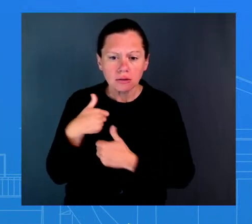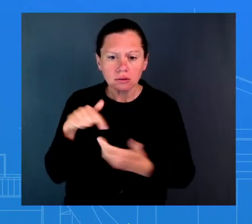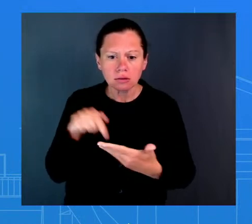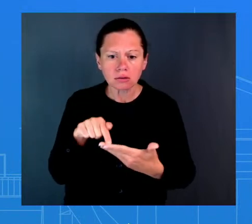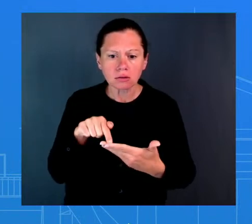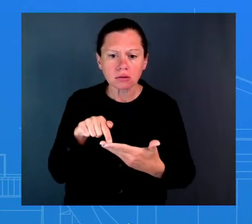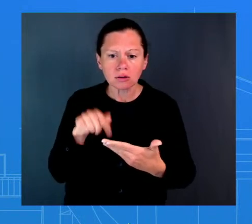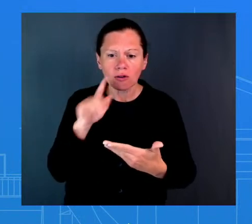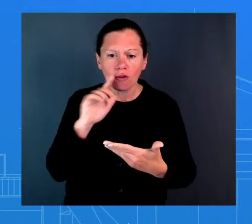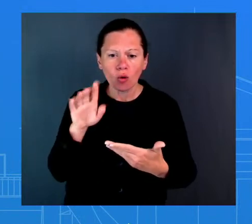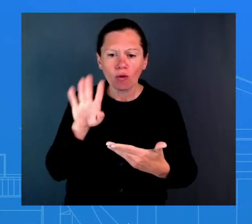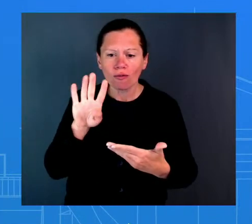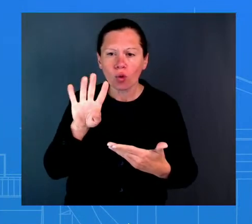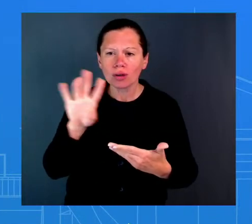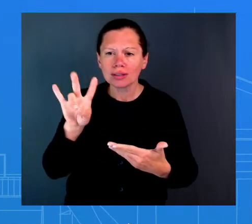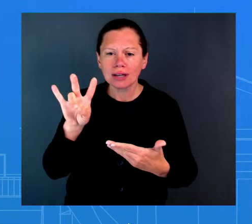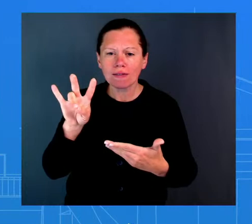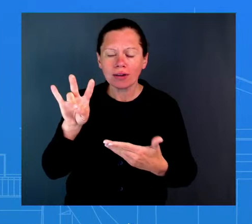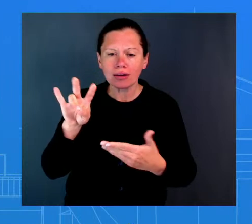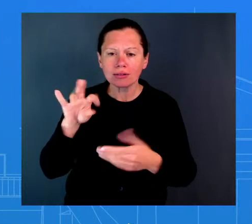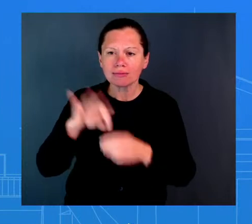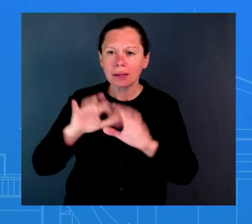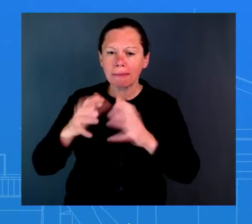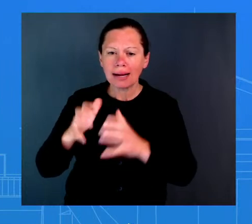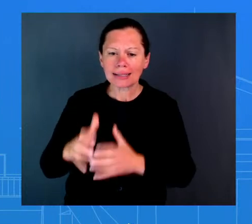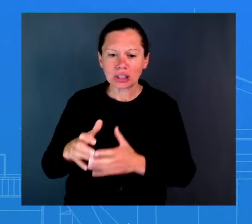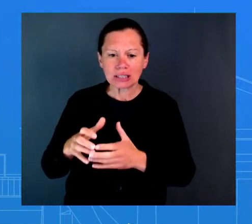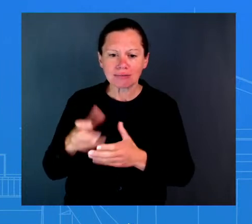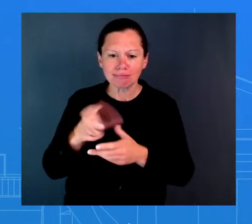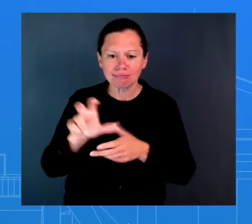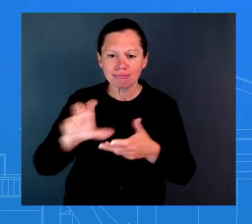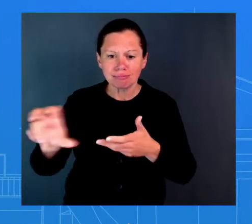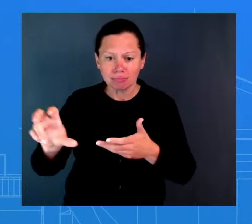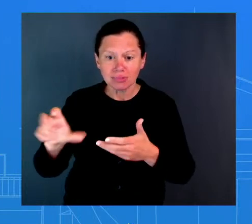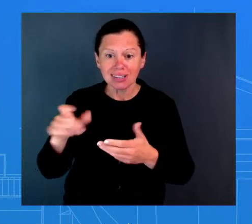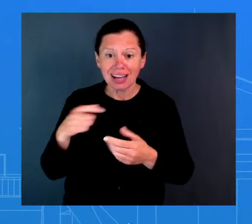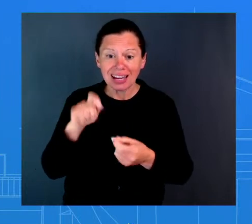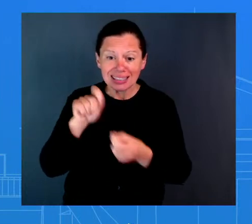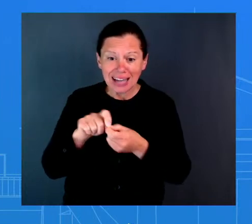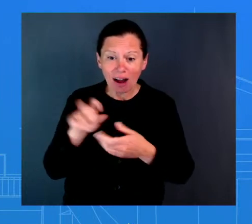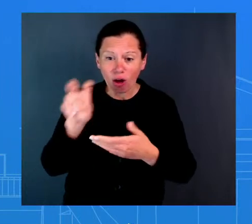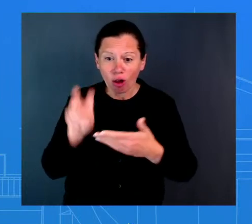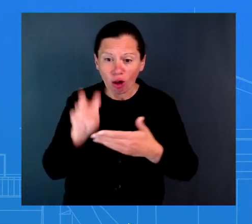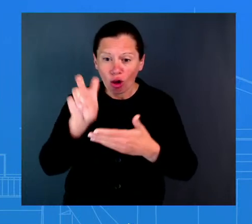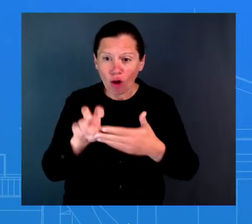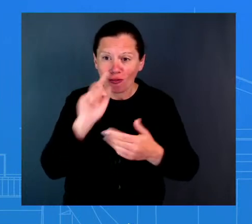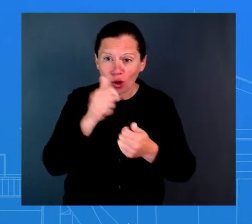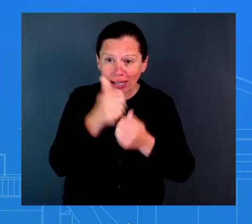We've done USAI packages. We give the dollar figure for every one of them. We obligate money under economic support funds.